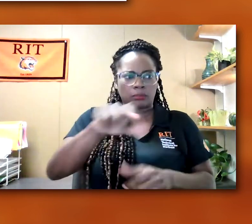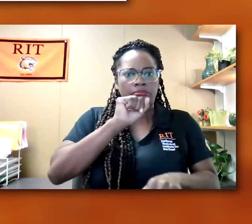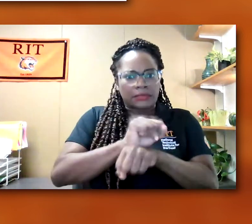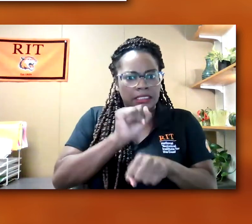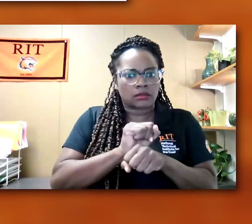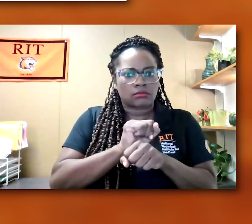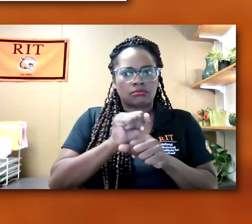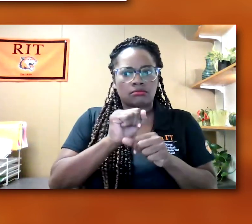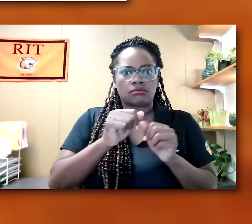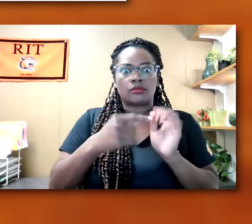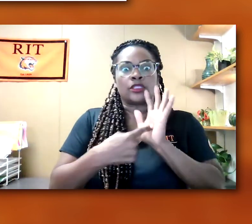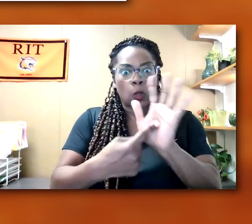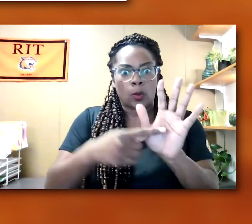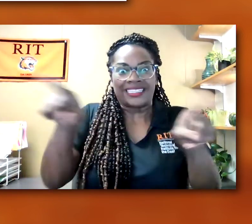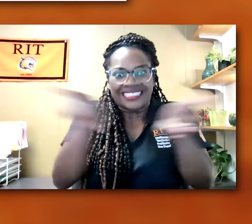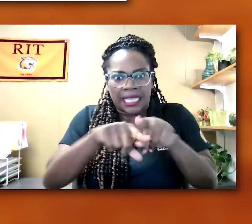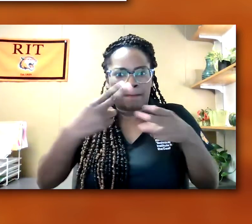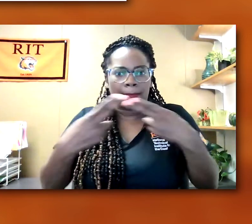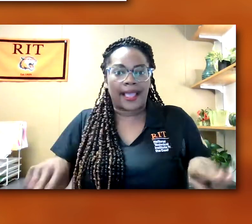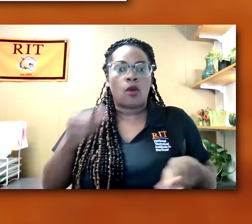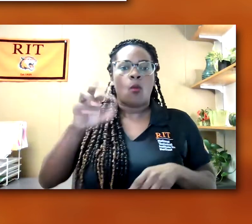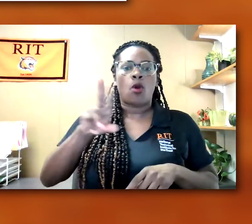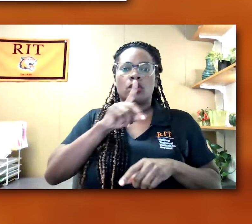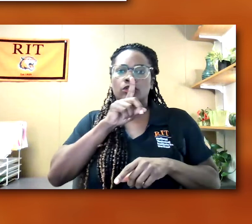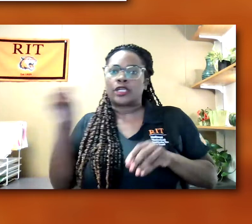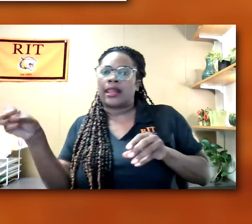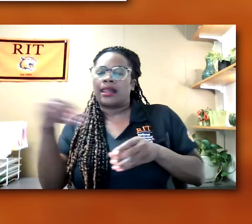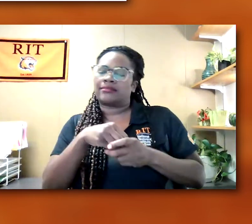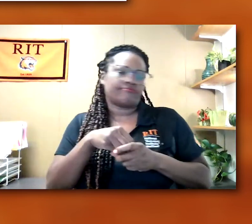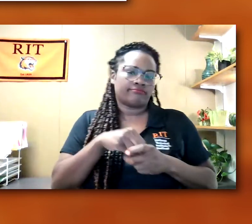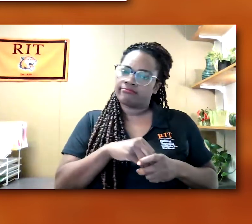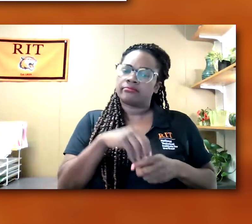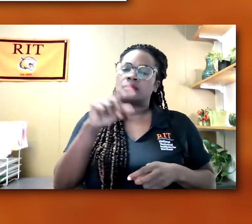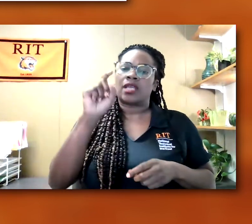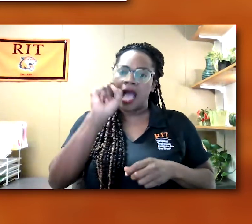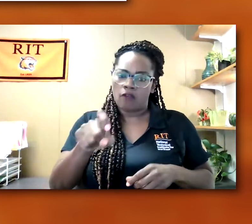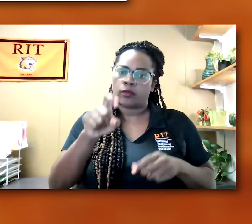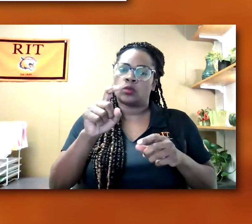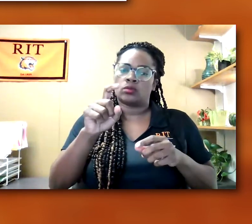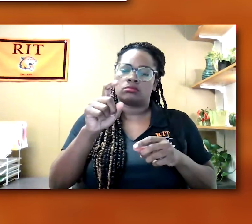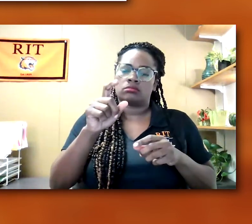and then fade to black or cut and then show the egg after because how do we know it's the same egg?